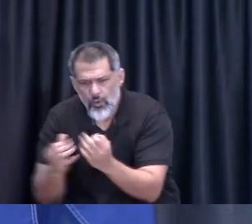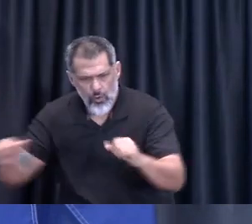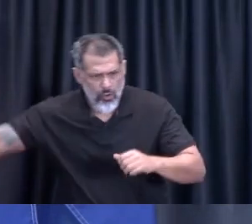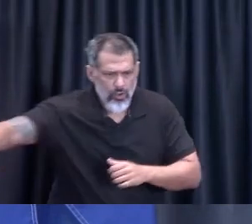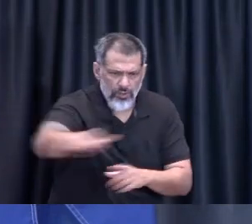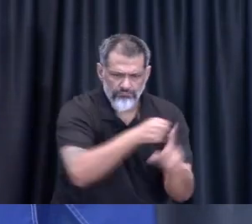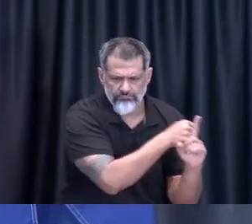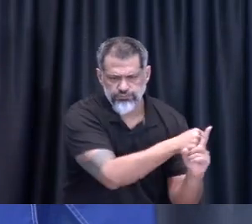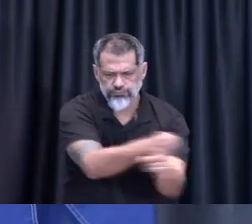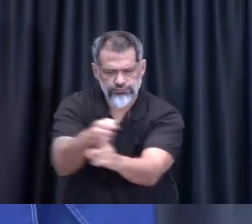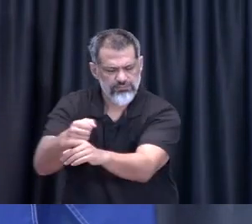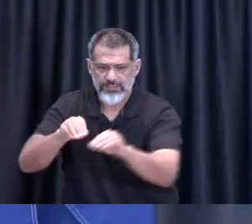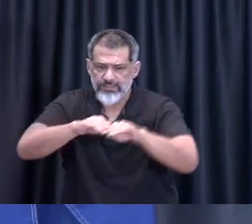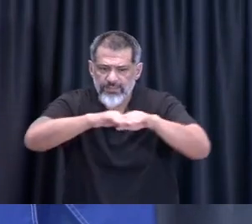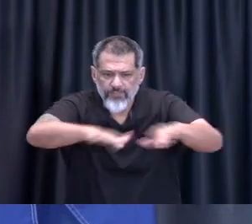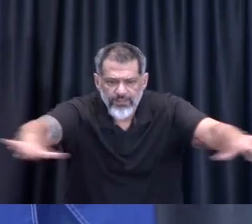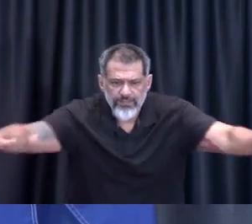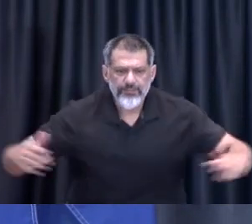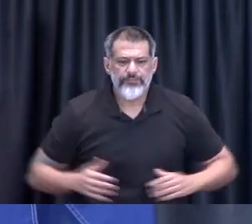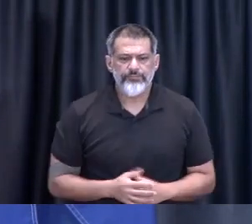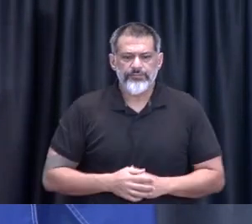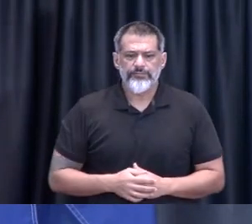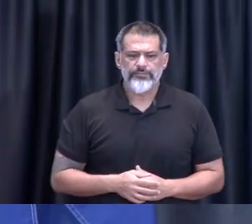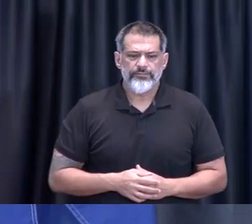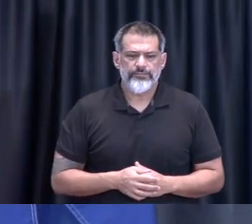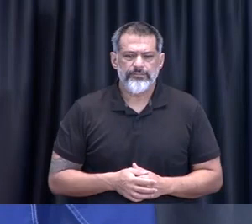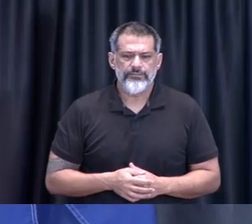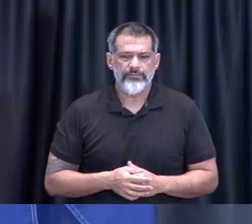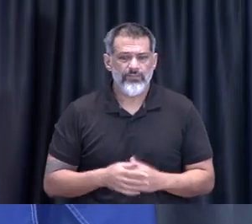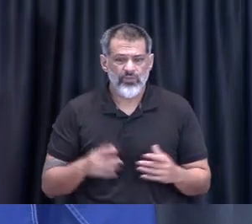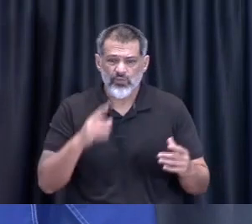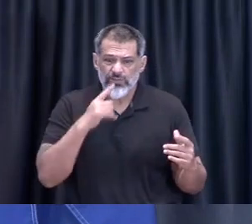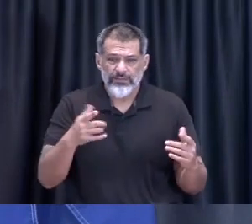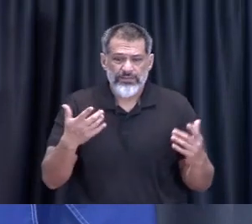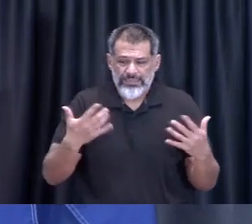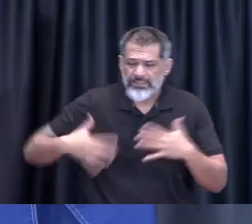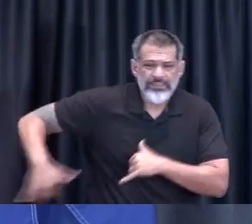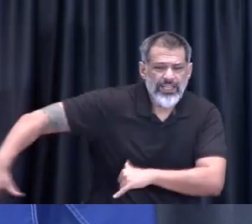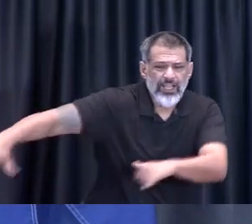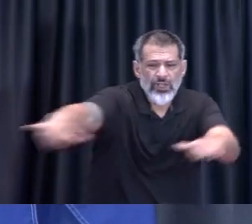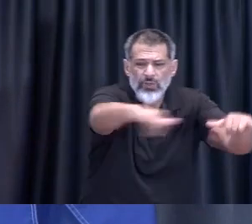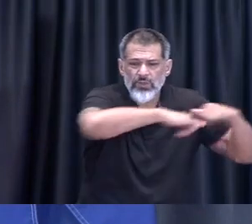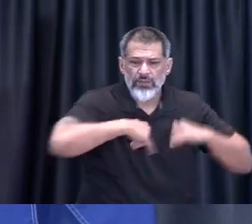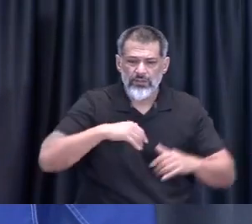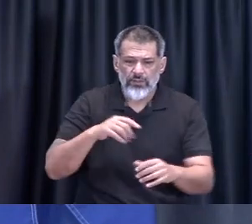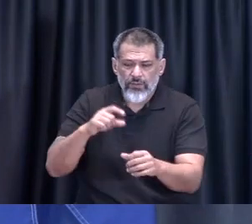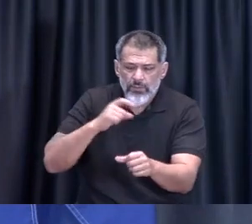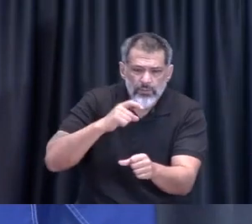and at different times, and there is no standardized nor correct response to any